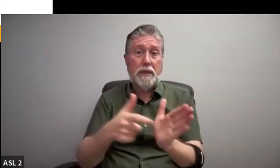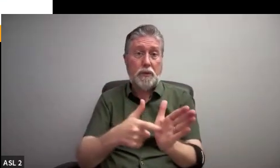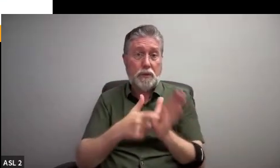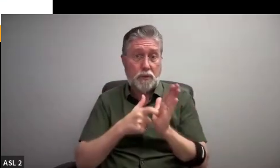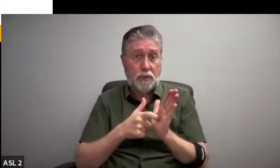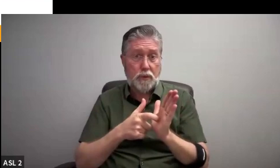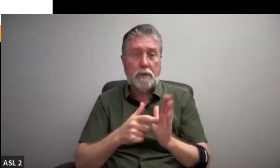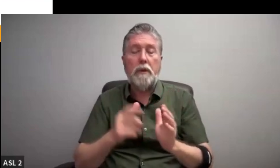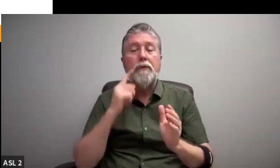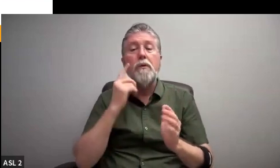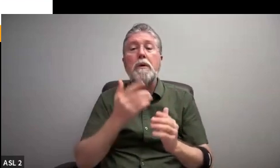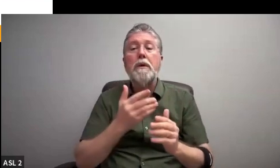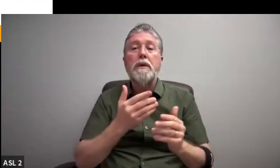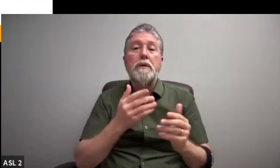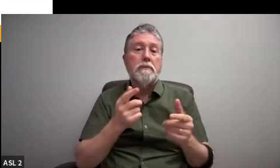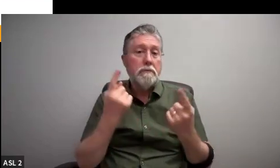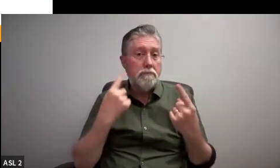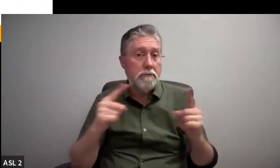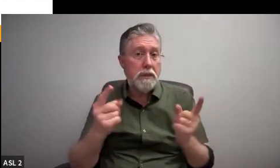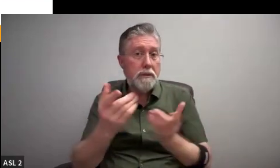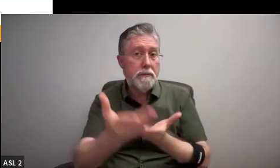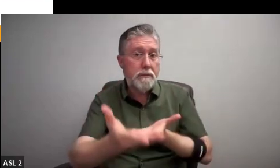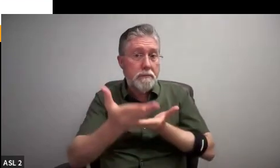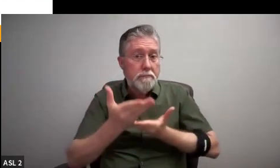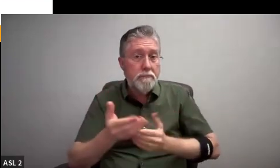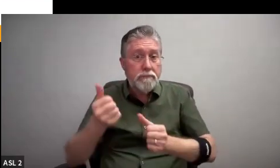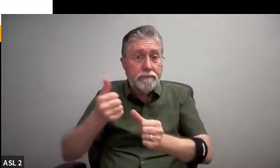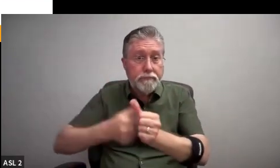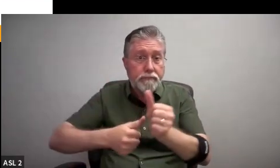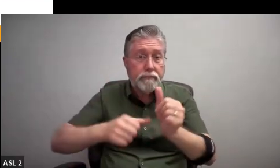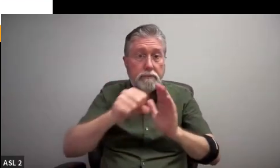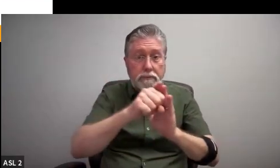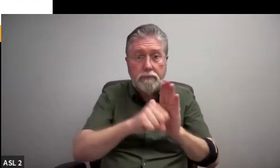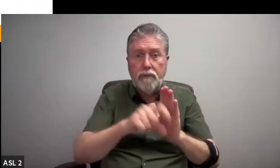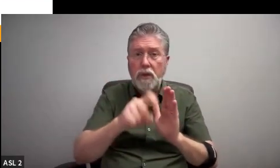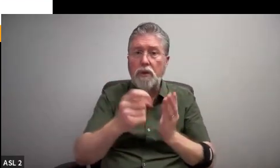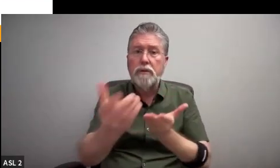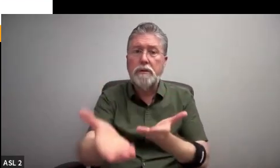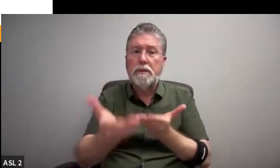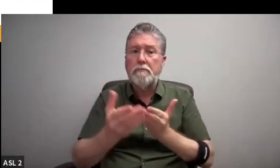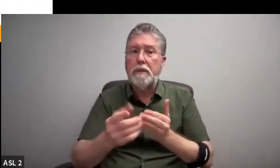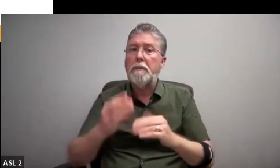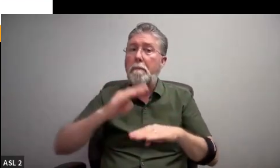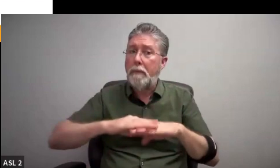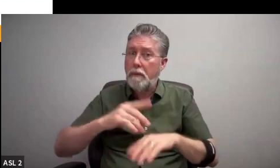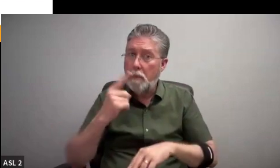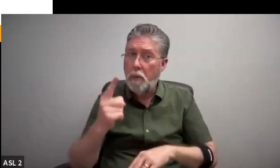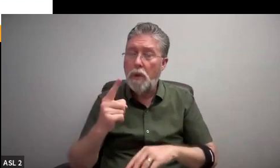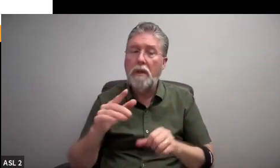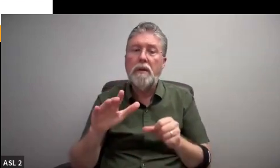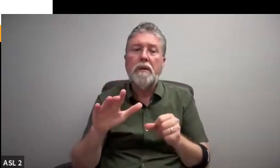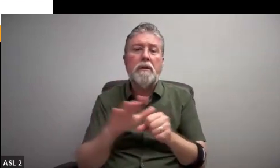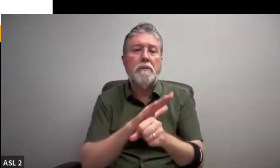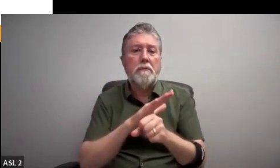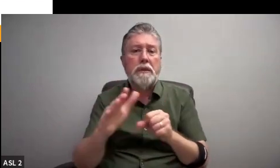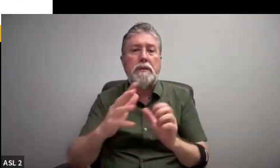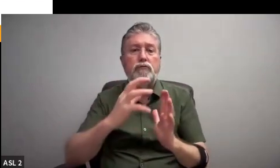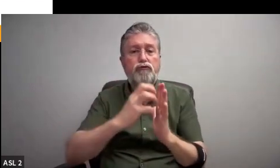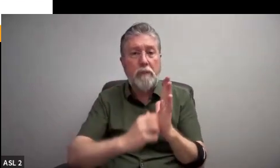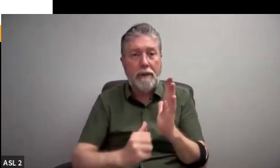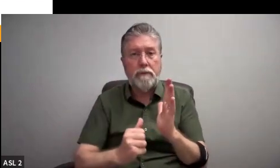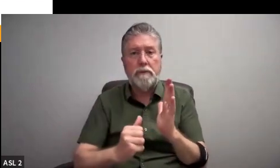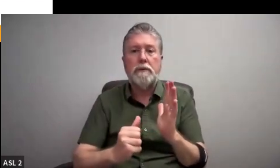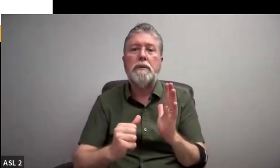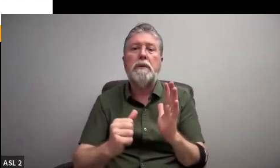a successful submission, each state shall submit at least one complete draft of the new state plan